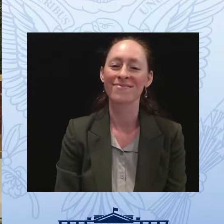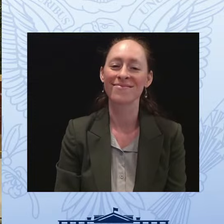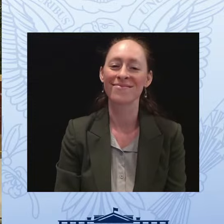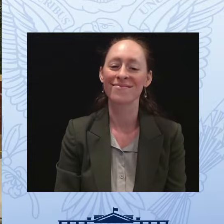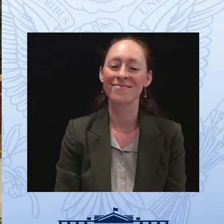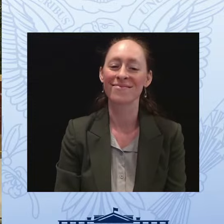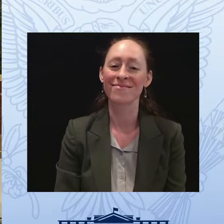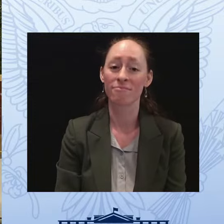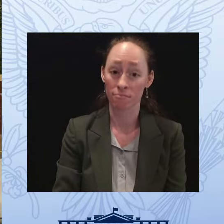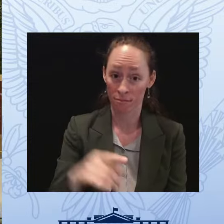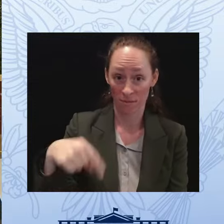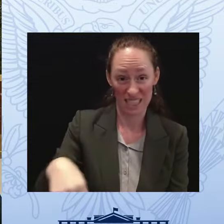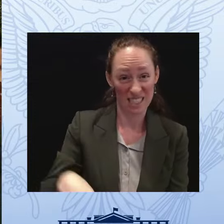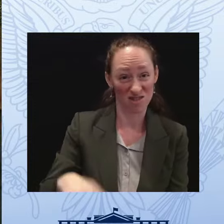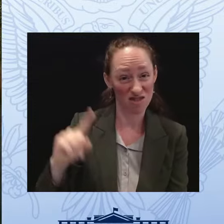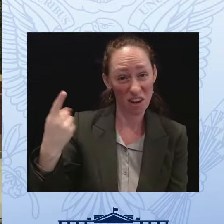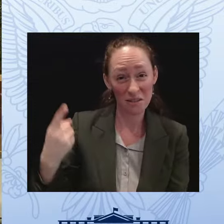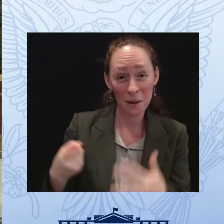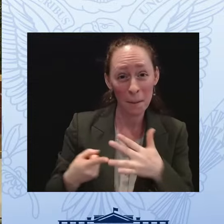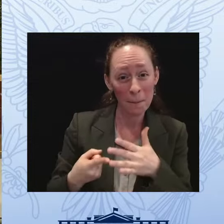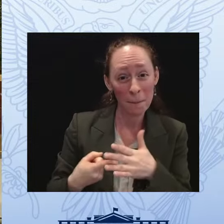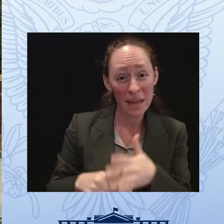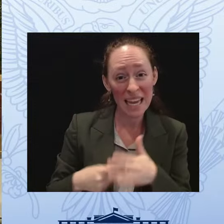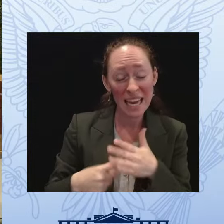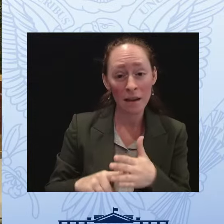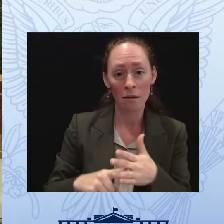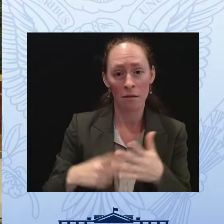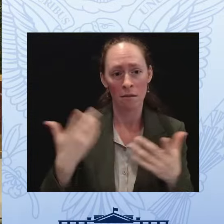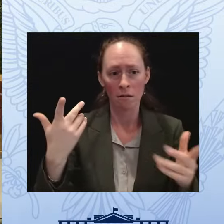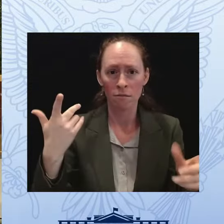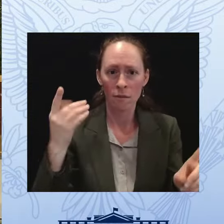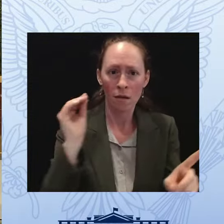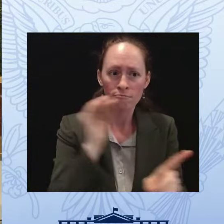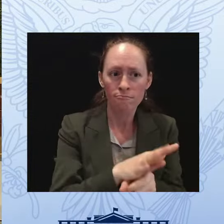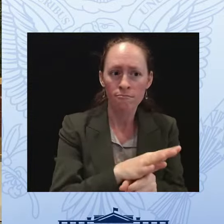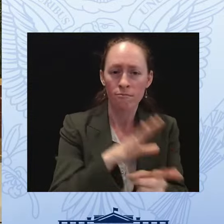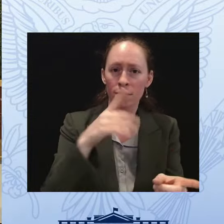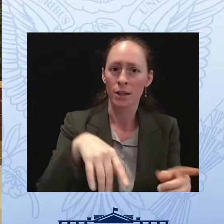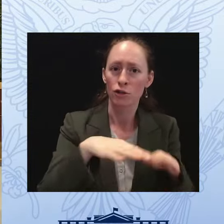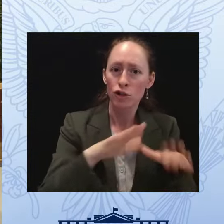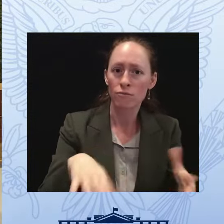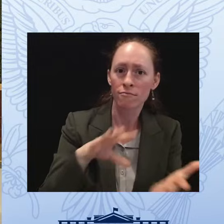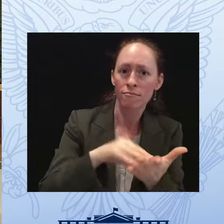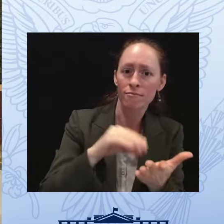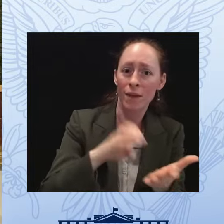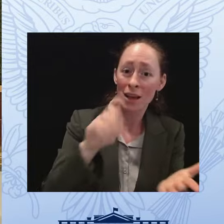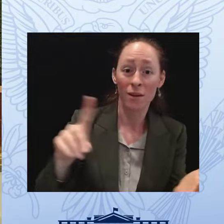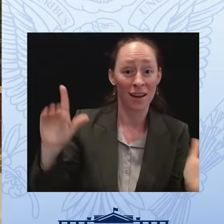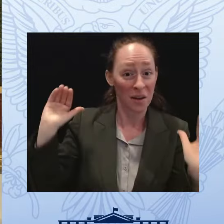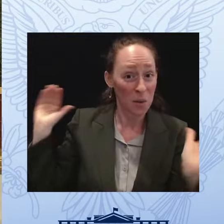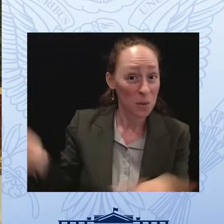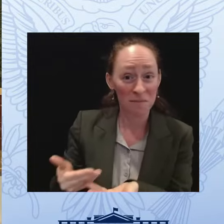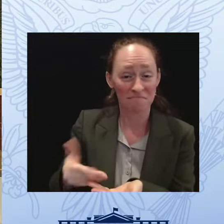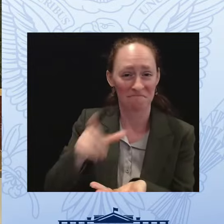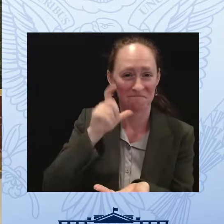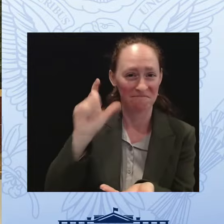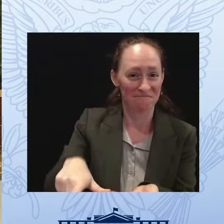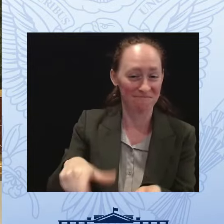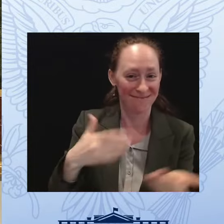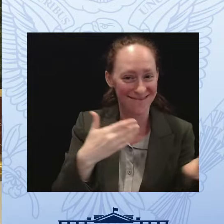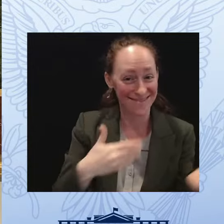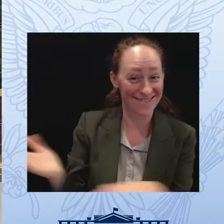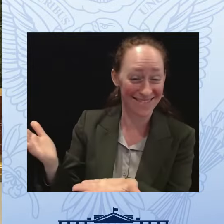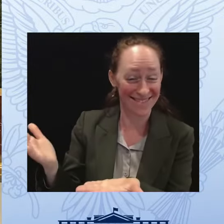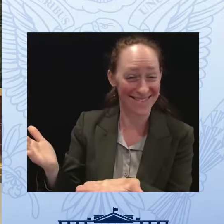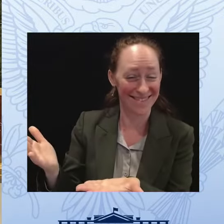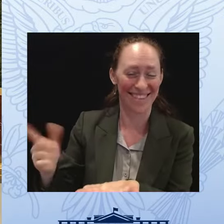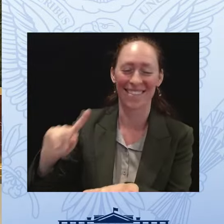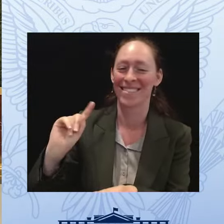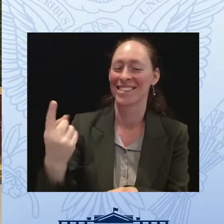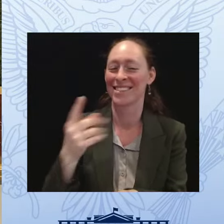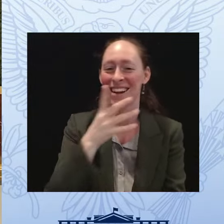The First Lady: Thank you, Jen.